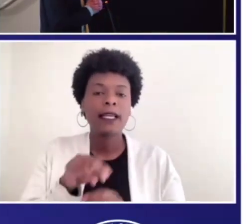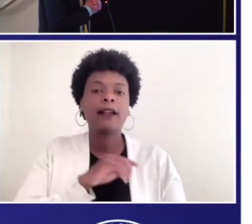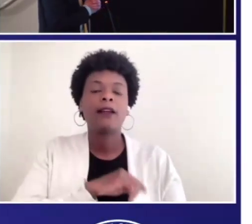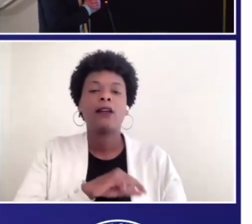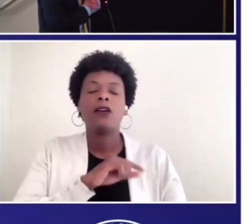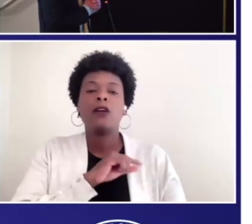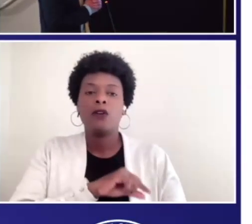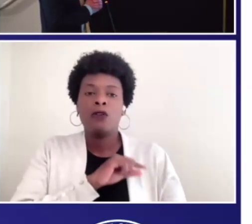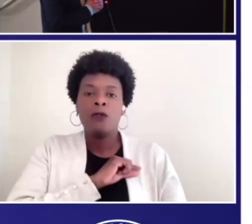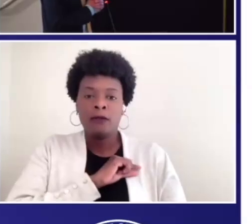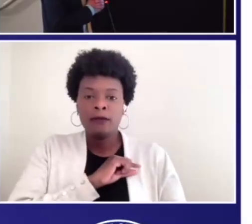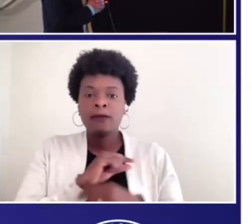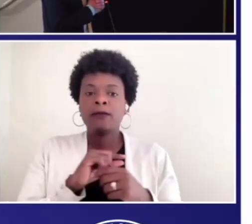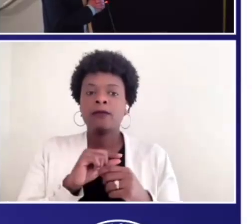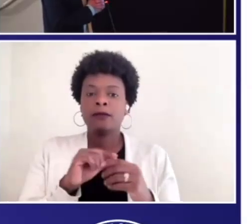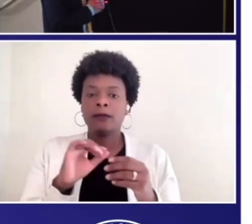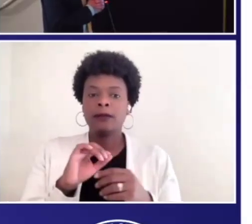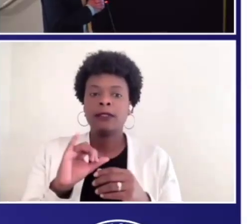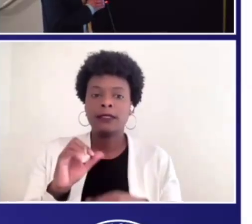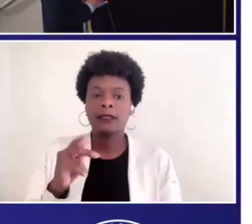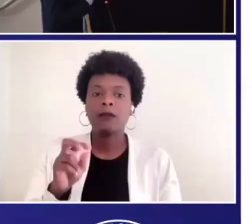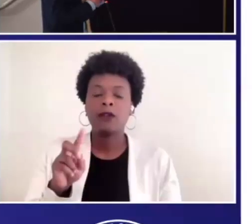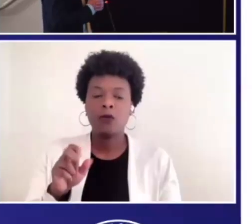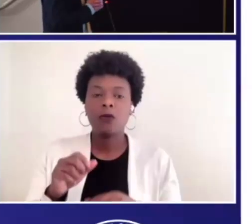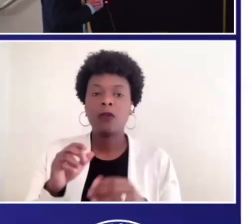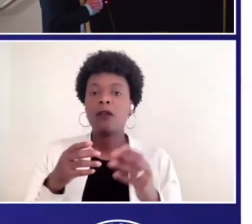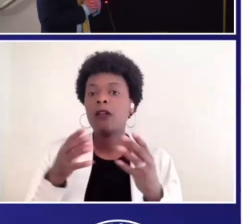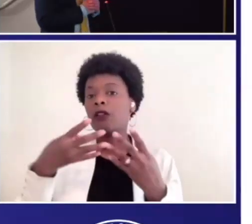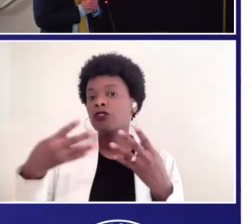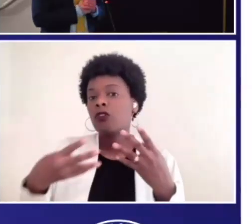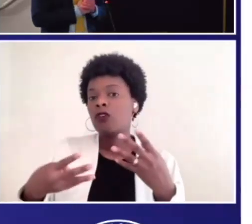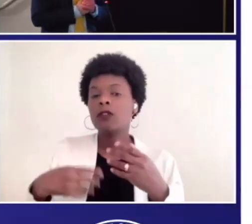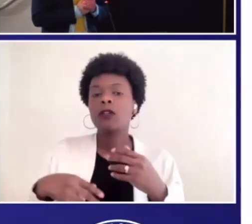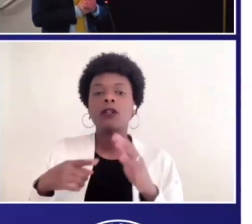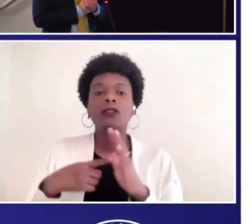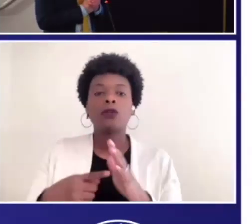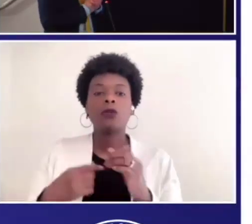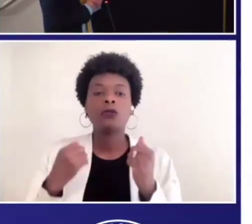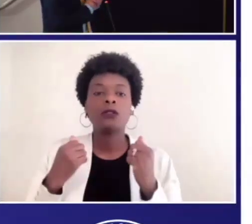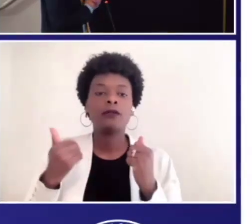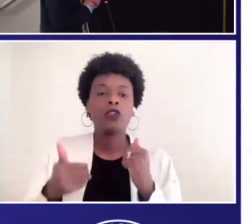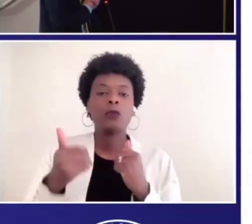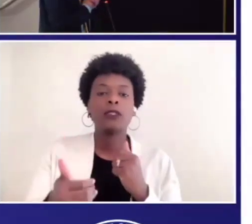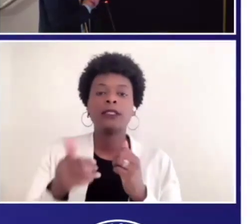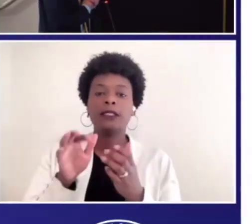This bar chart shows the frequency or the count of how many programs exist within each of those six-digit CIP codes.